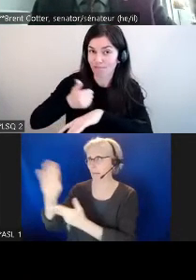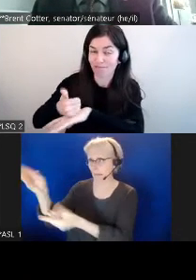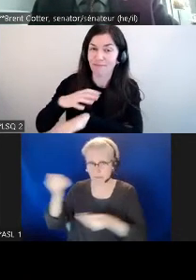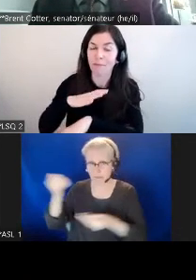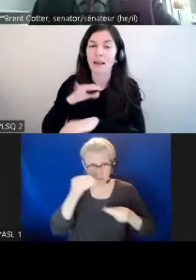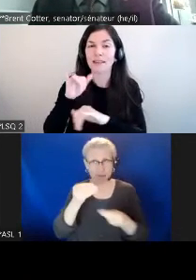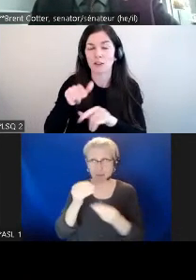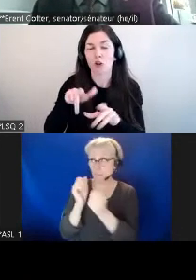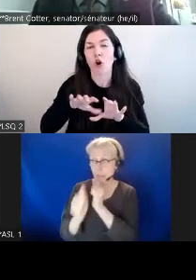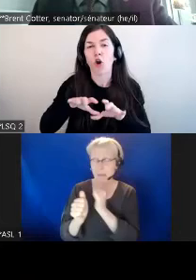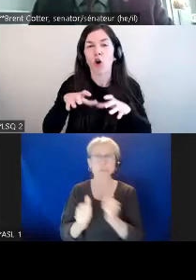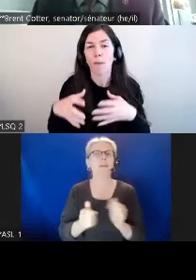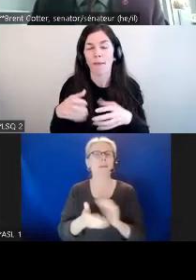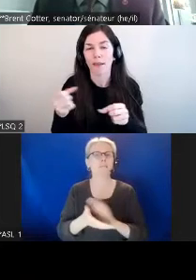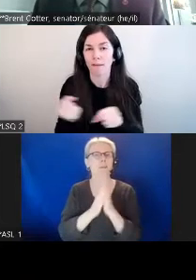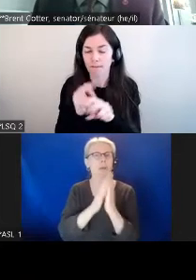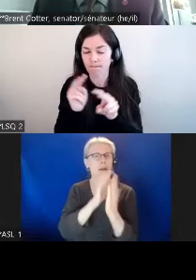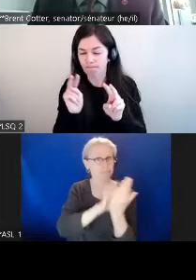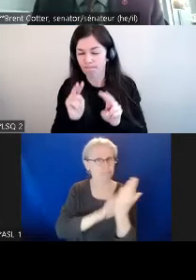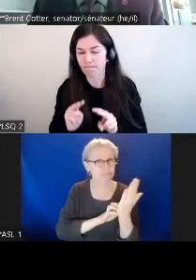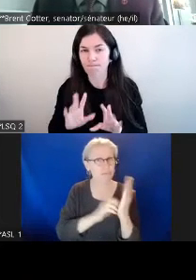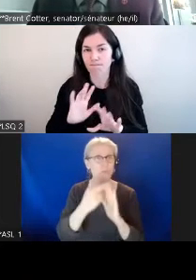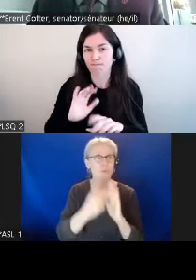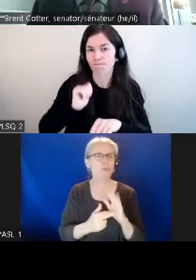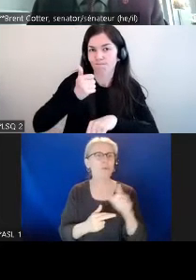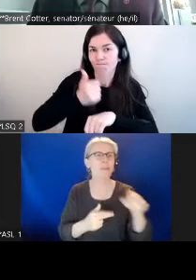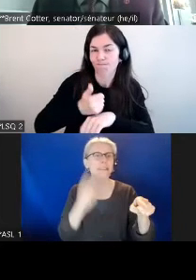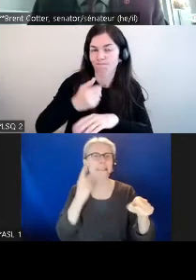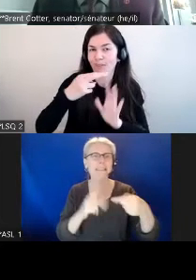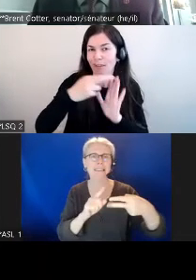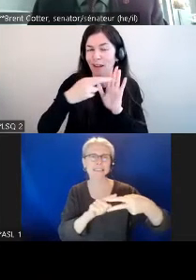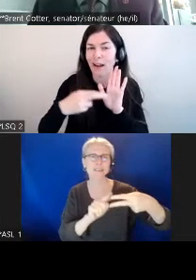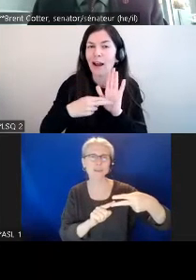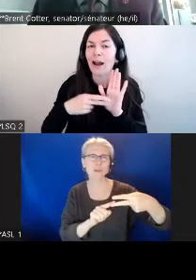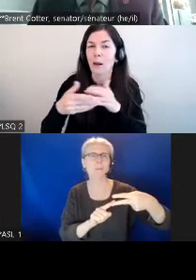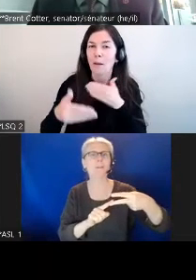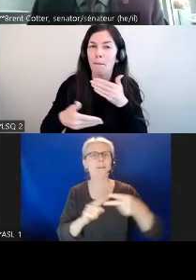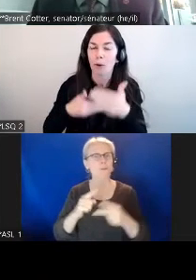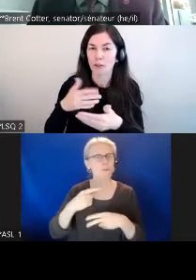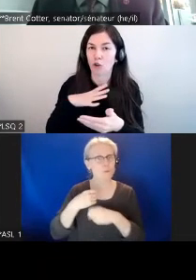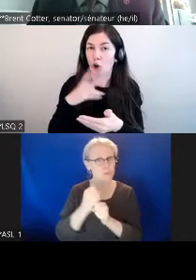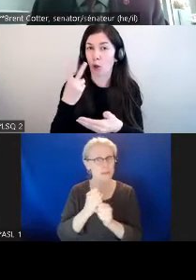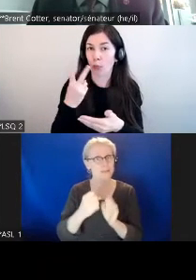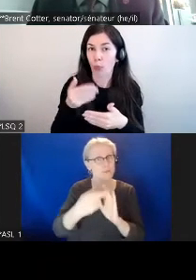THERE IS A TWO-STAGE PROCESS FOR THE CONSTRUCTION OF THE REGULATIONS.